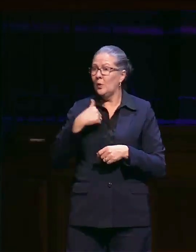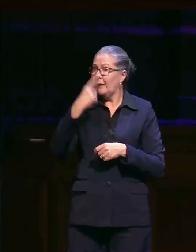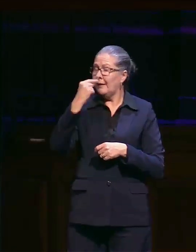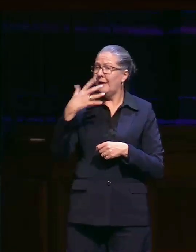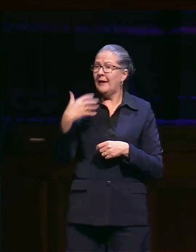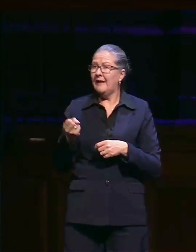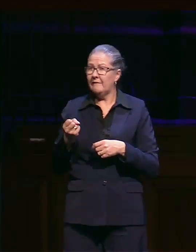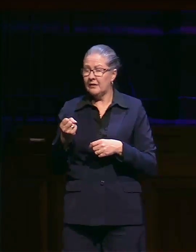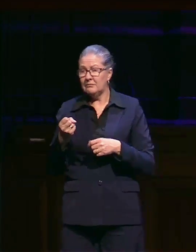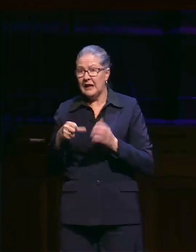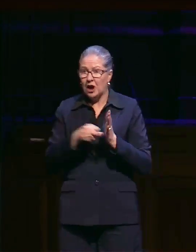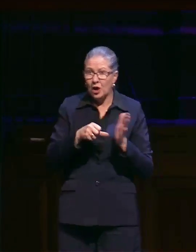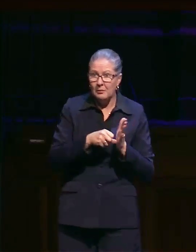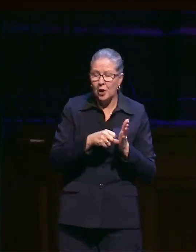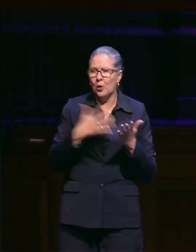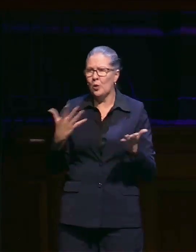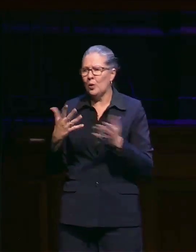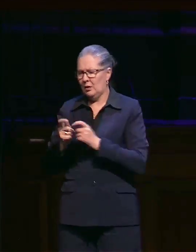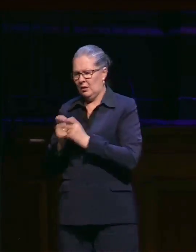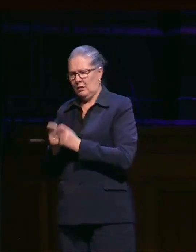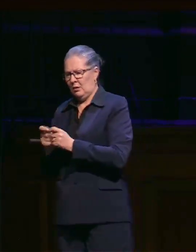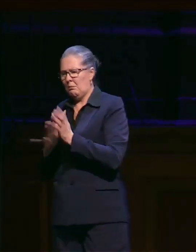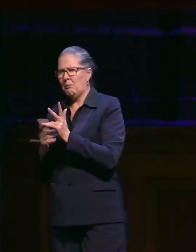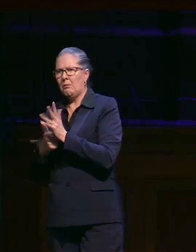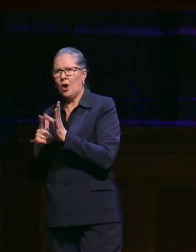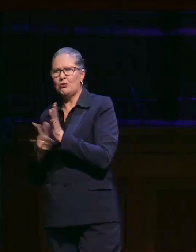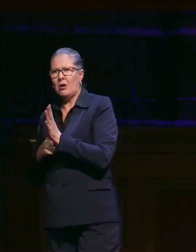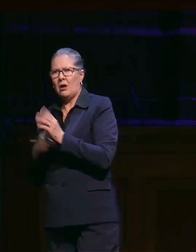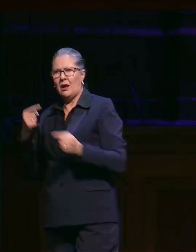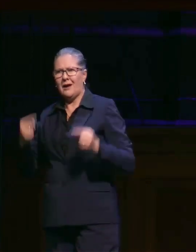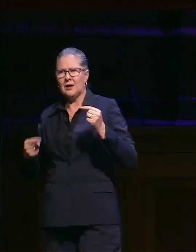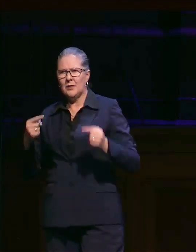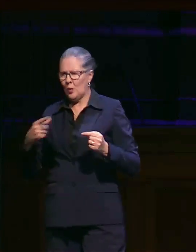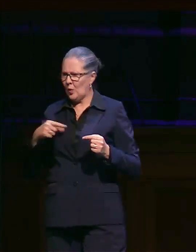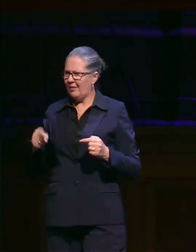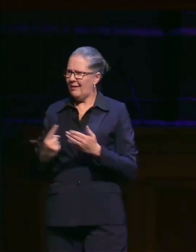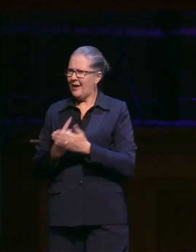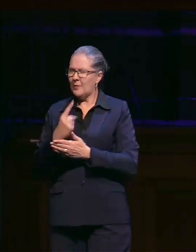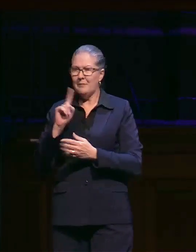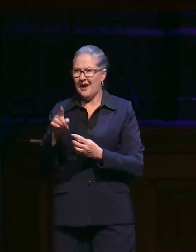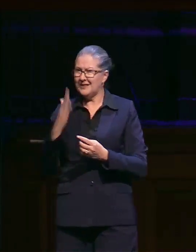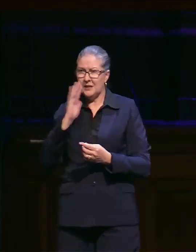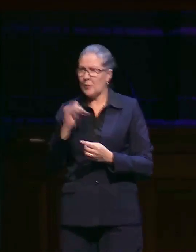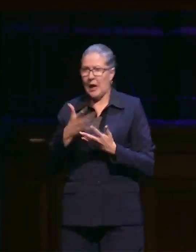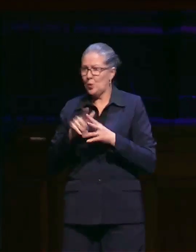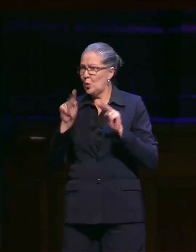argument as to why this needs to be addressed or we can simply say that either way it isn't right